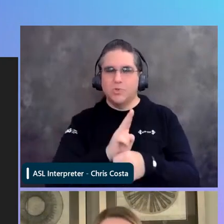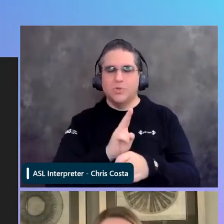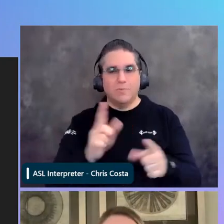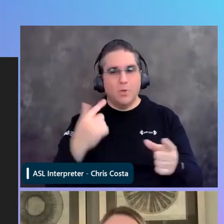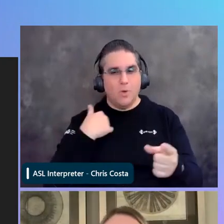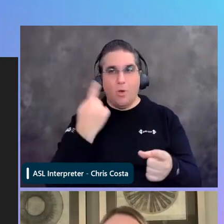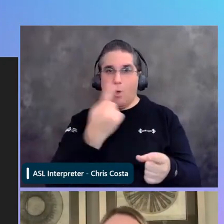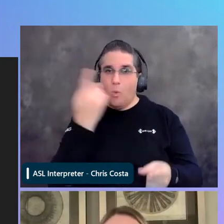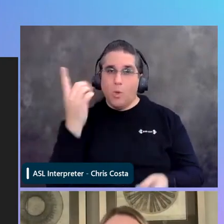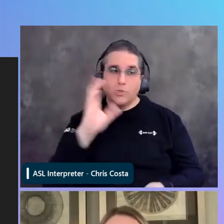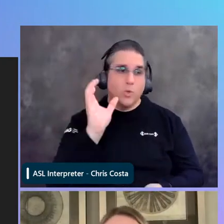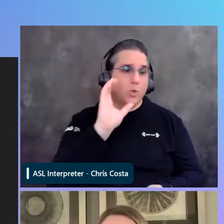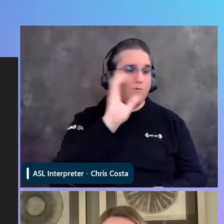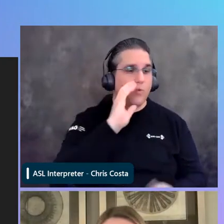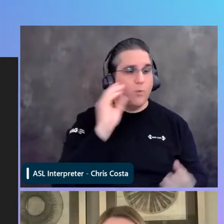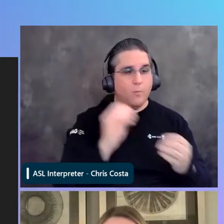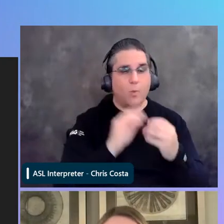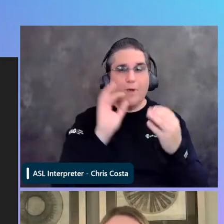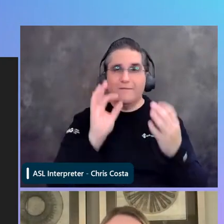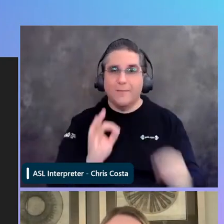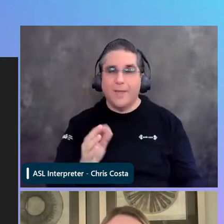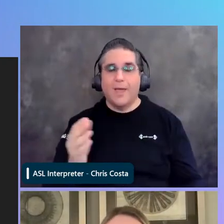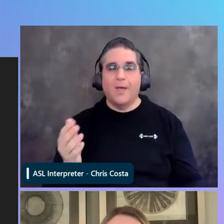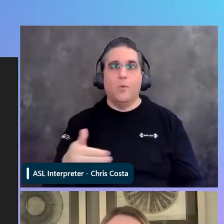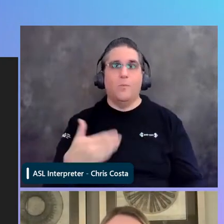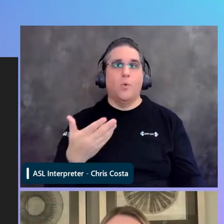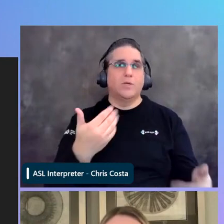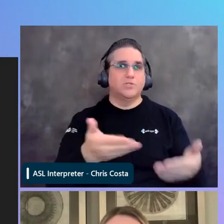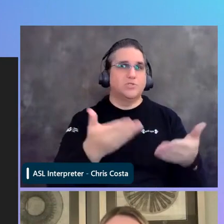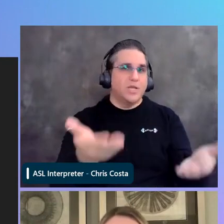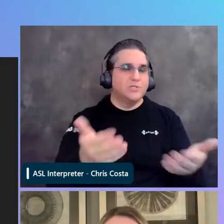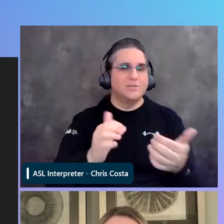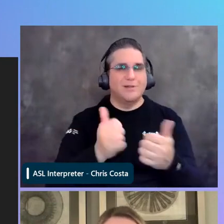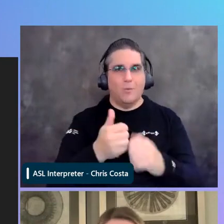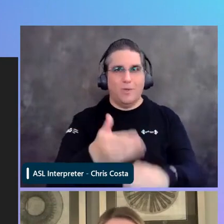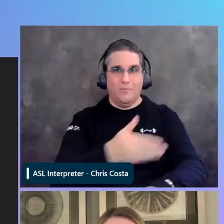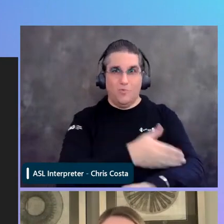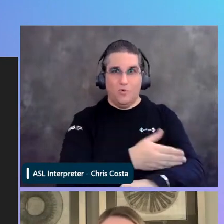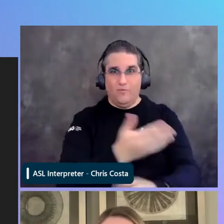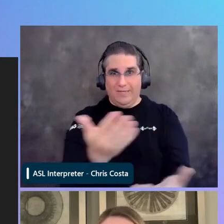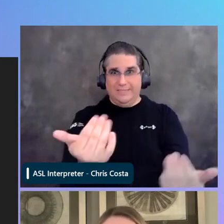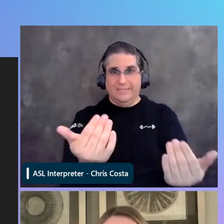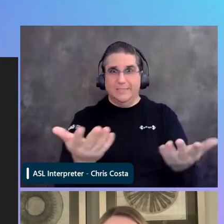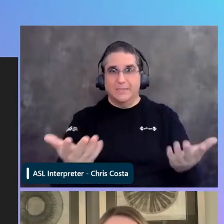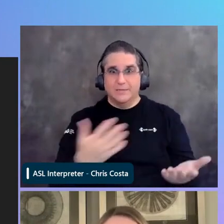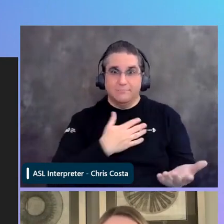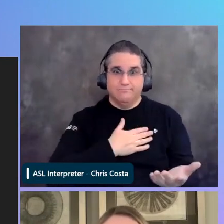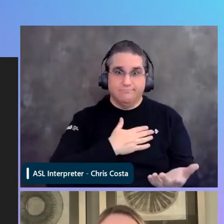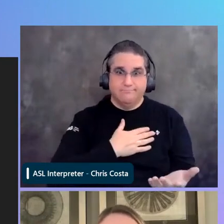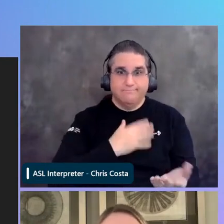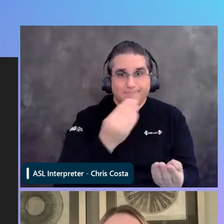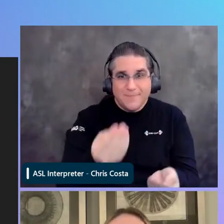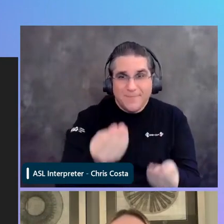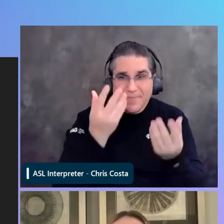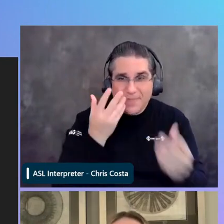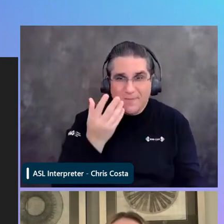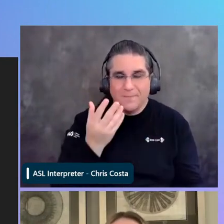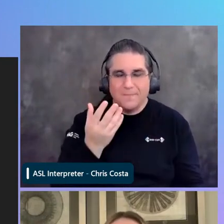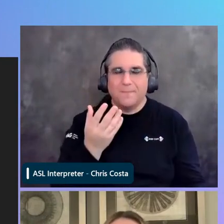feedback and suggestions on how to improve it. So, um, that is just a small little sample, but